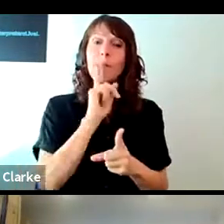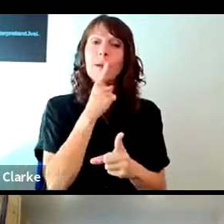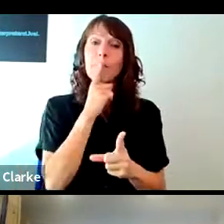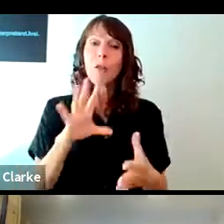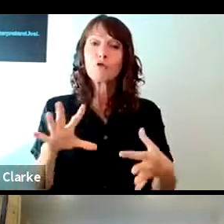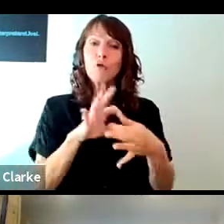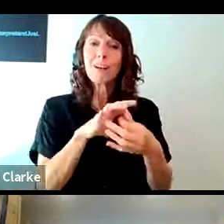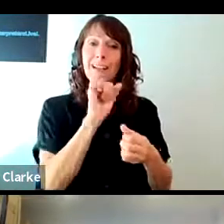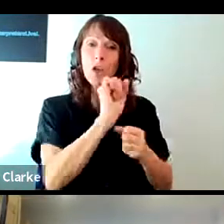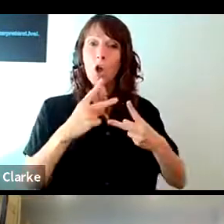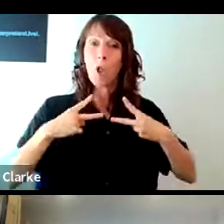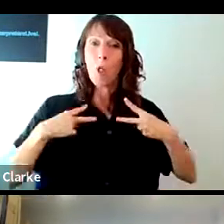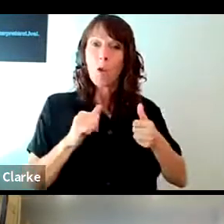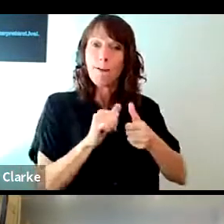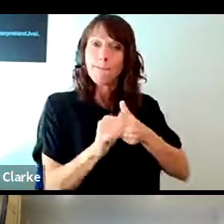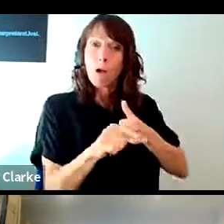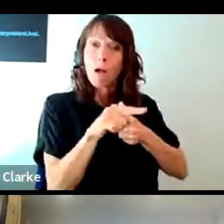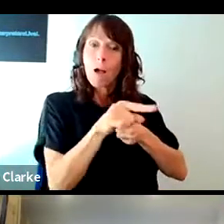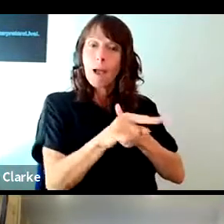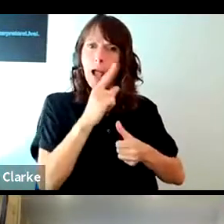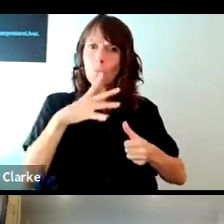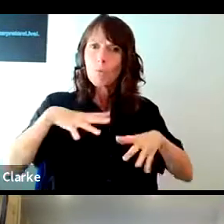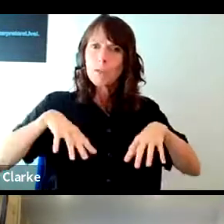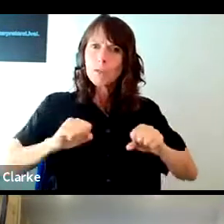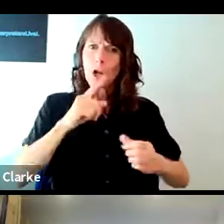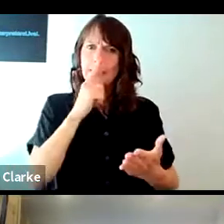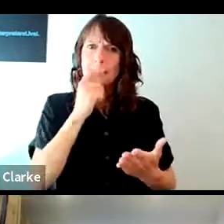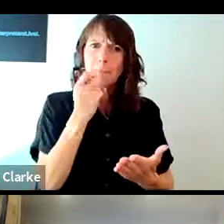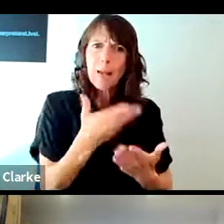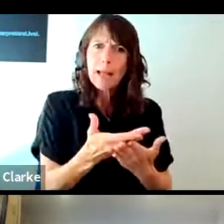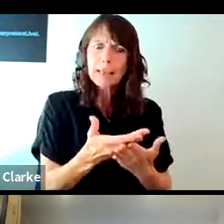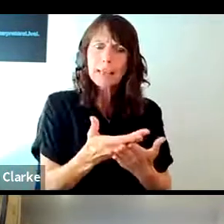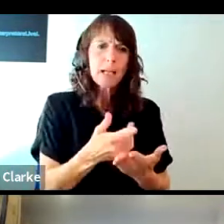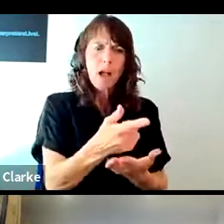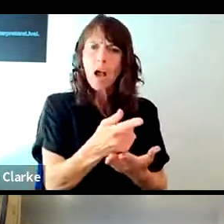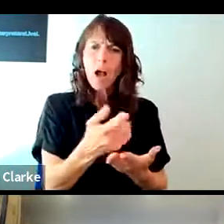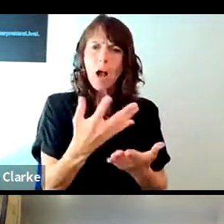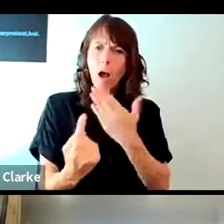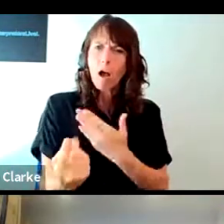And we started demanding. You're not just going to make a bunch of money. Even our judges are